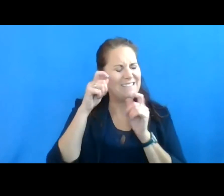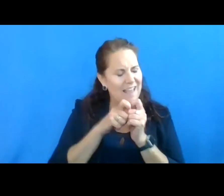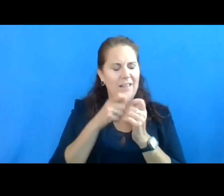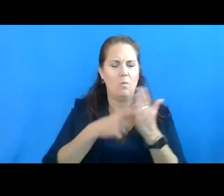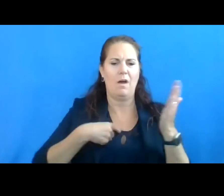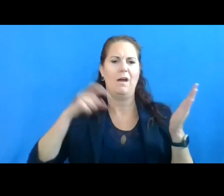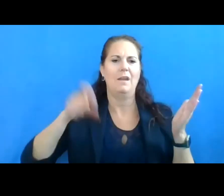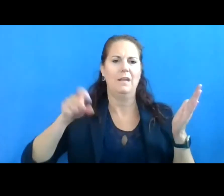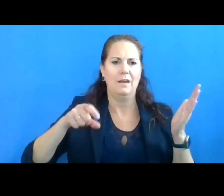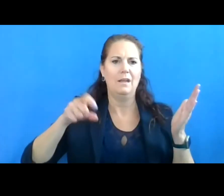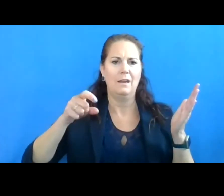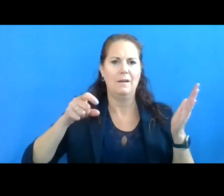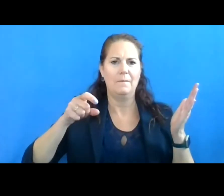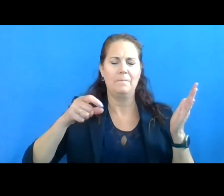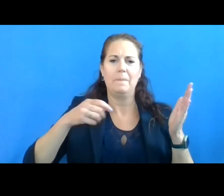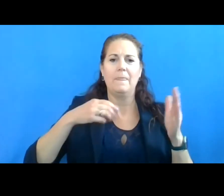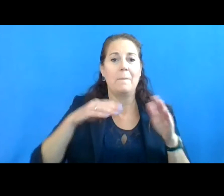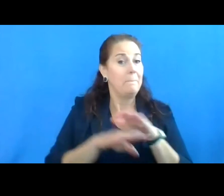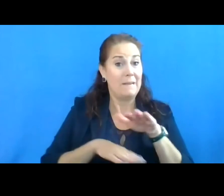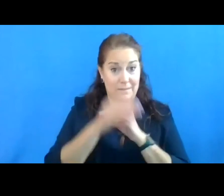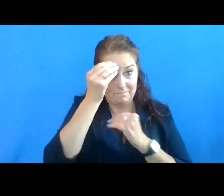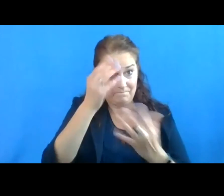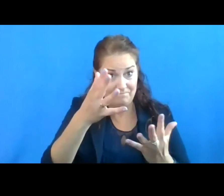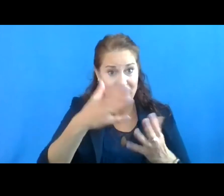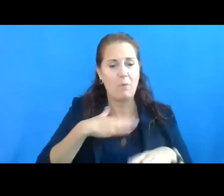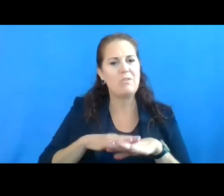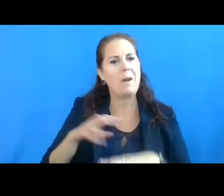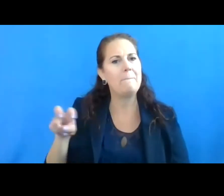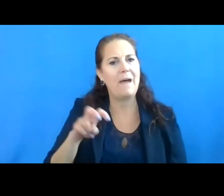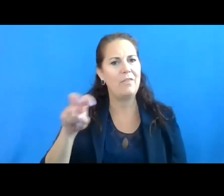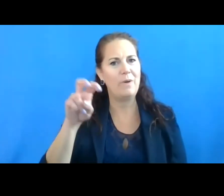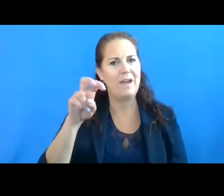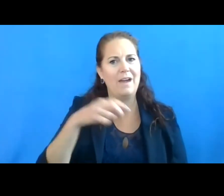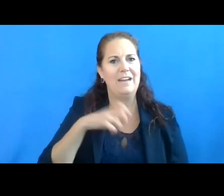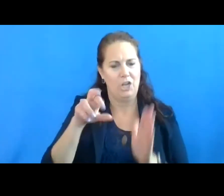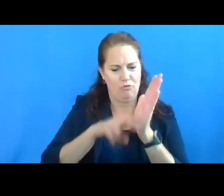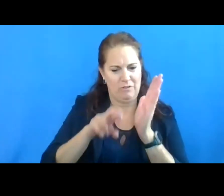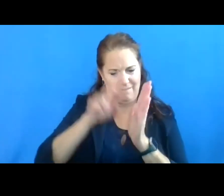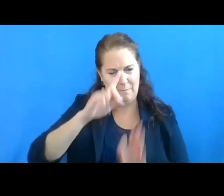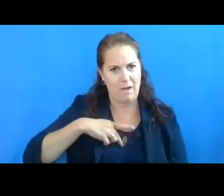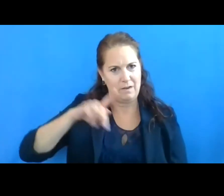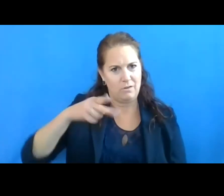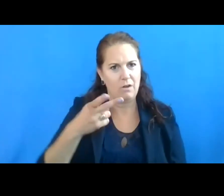Basically, I was on a pathway when I did research for my doctorate. I said how do we talk about change.